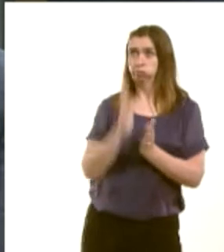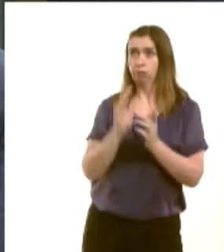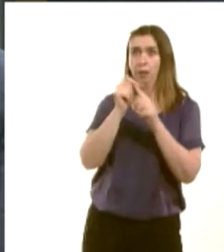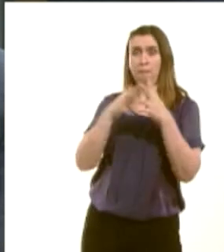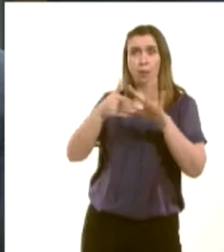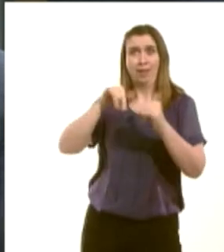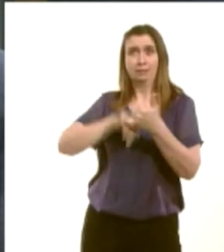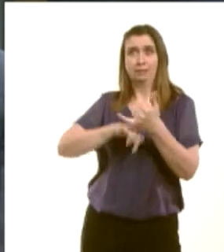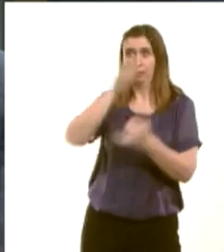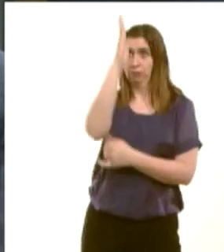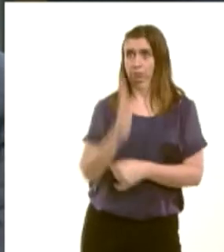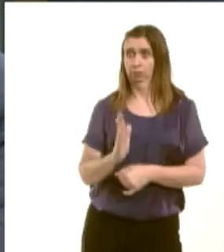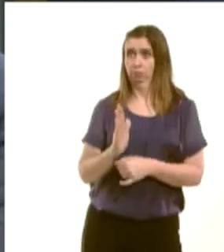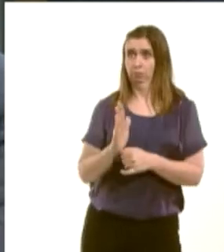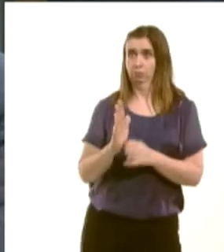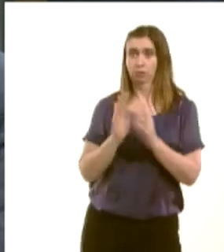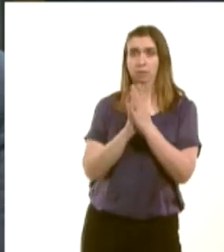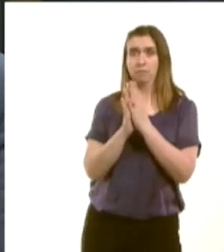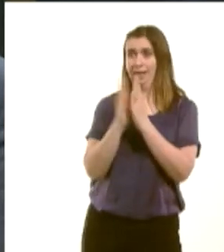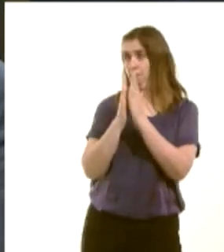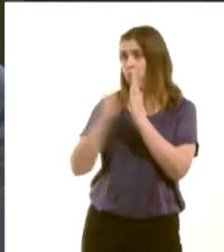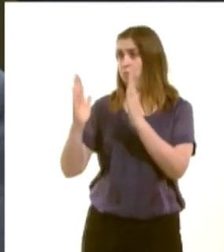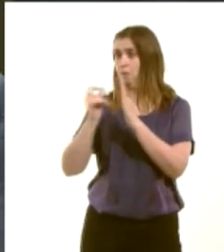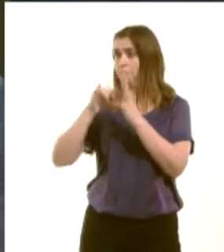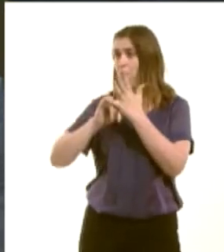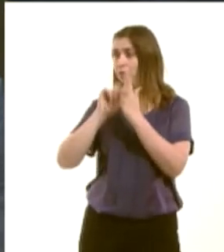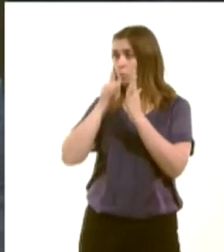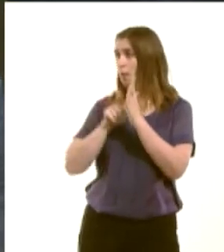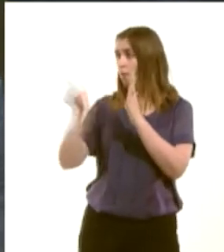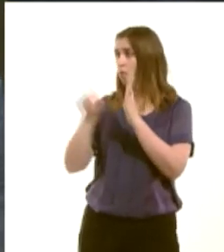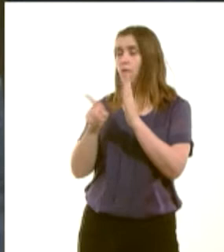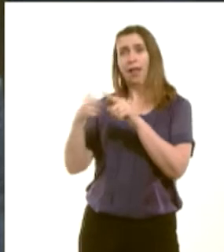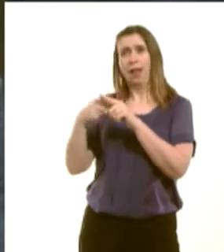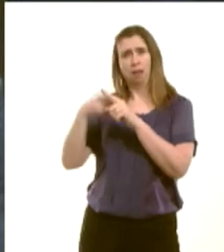Minister, give an assurance that the provision of healthcare in mid Wales will take into